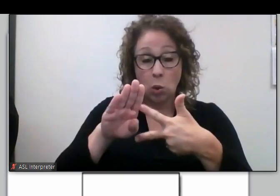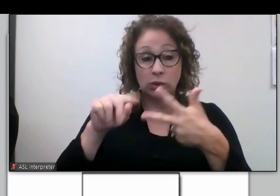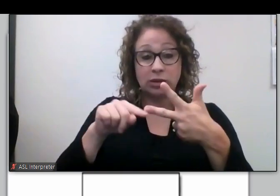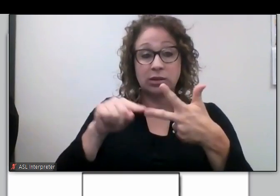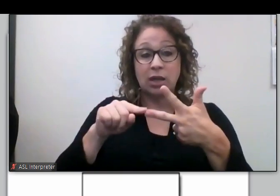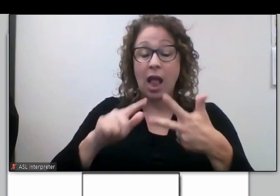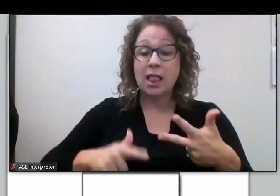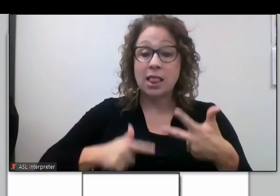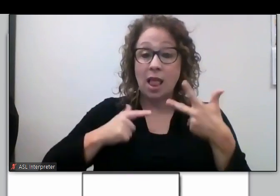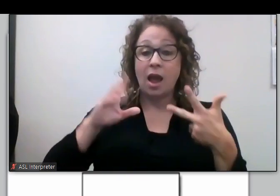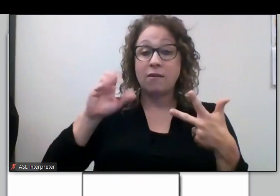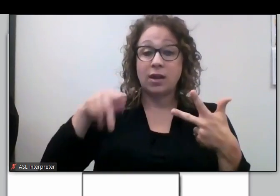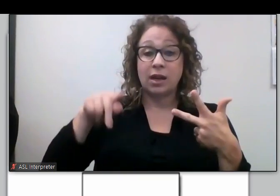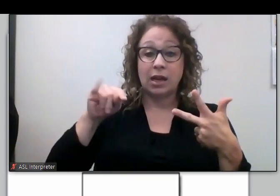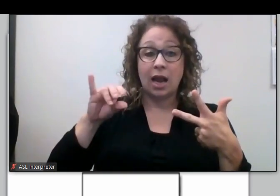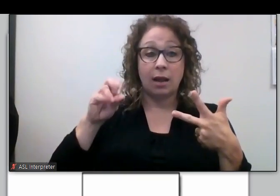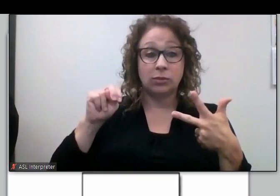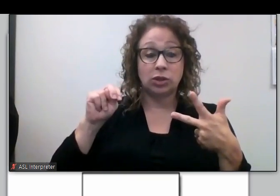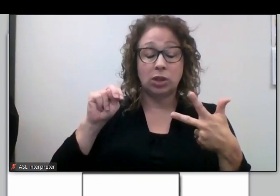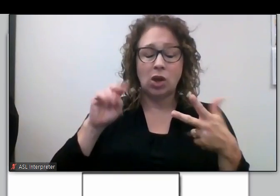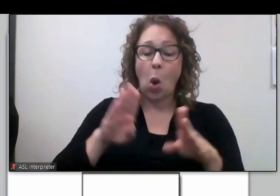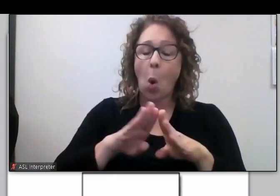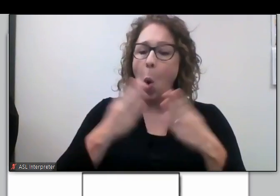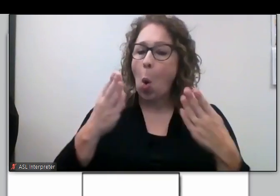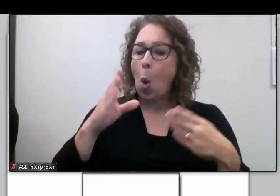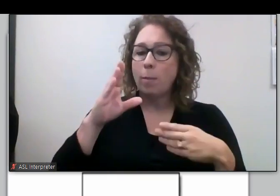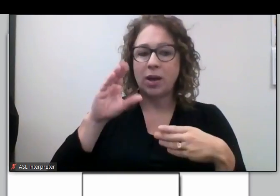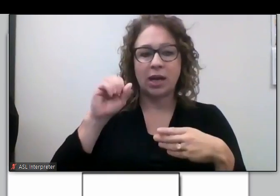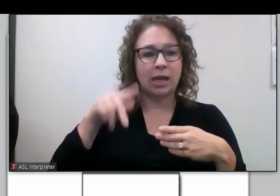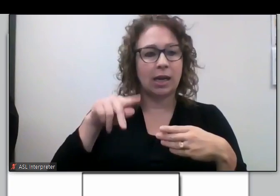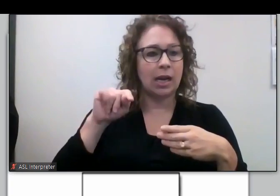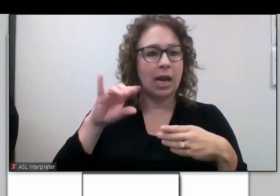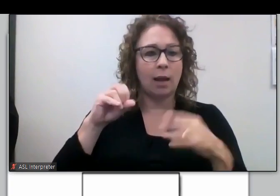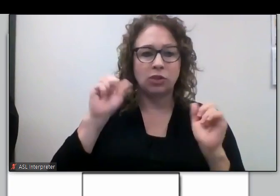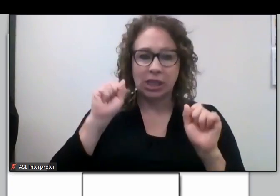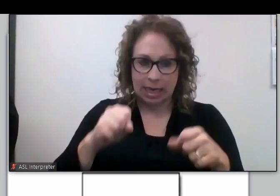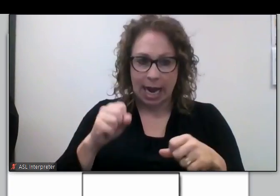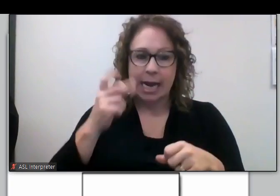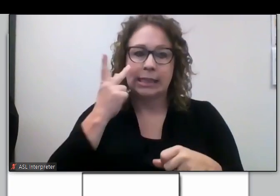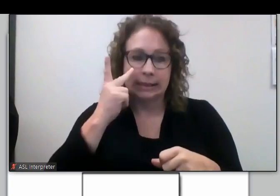Open captions are always visible on the video content.